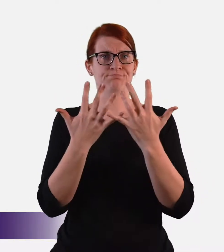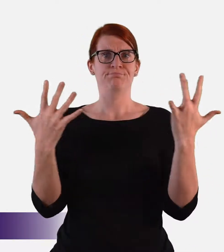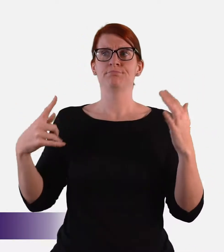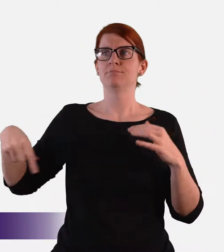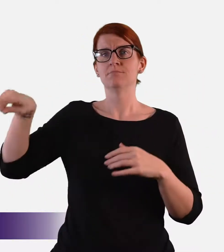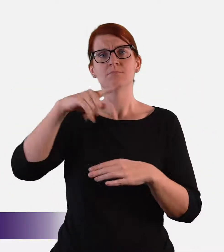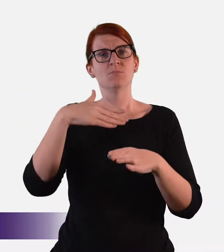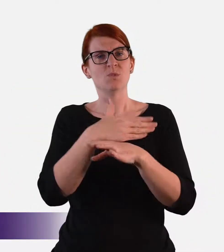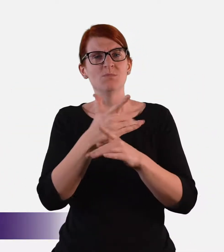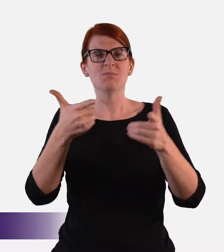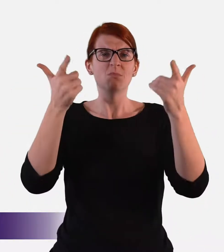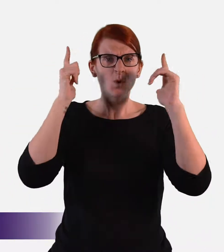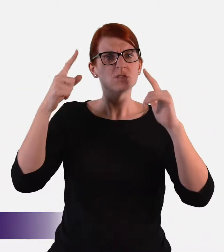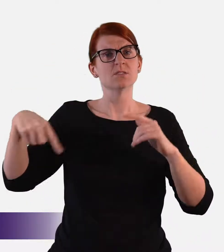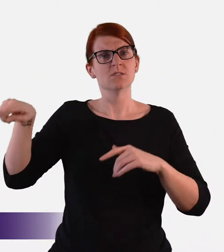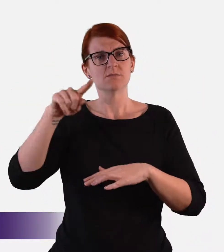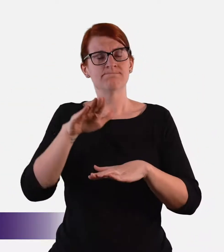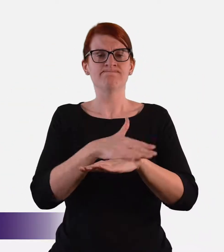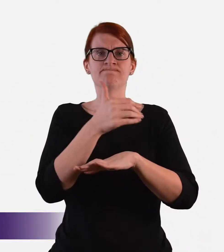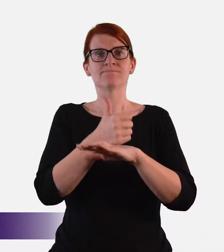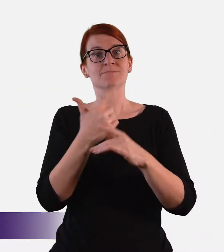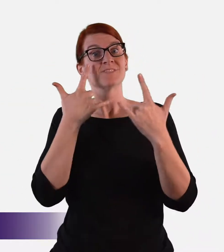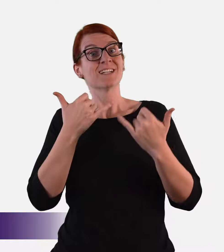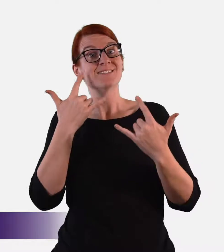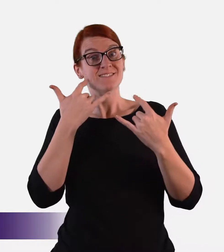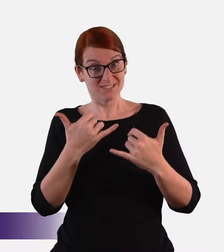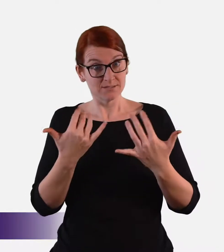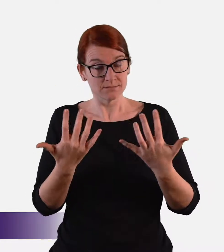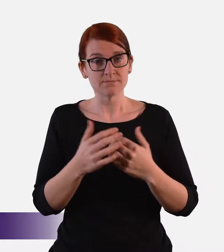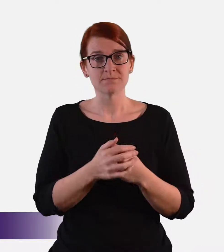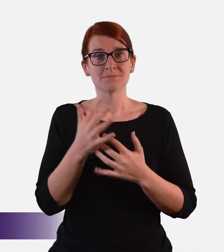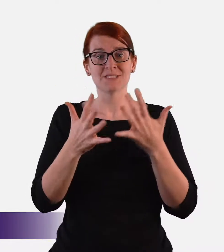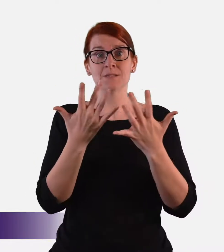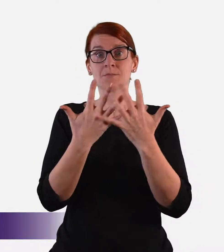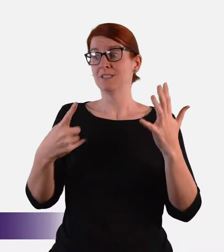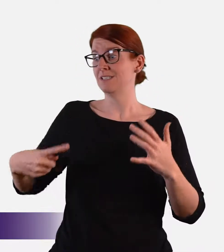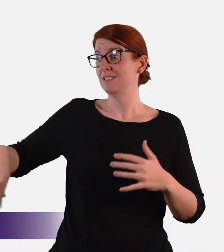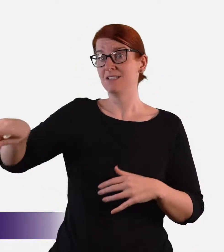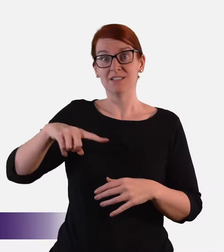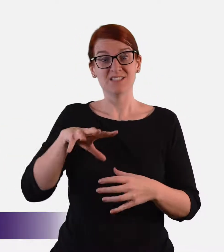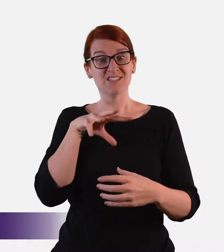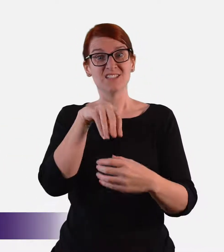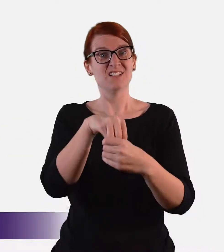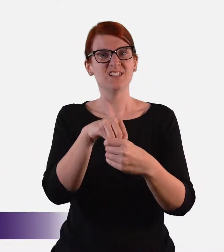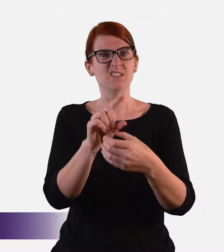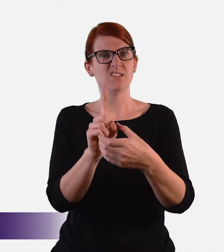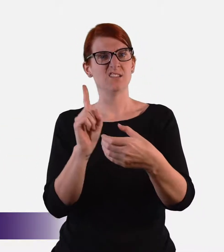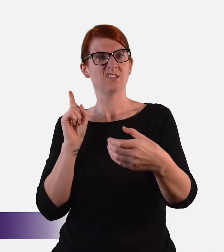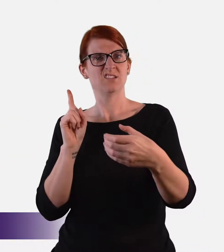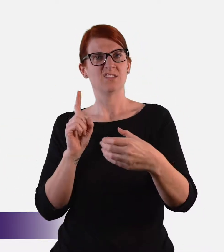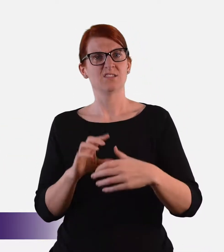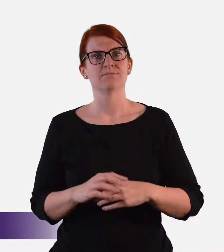with a growing number of employers requiring pre - employment screening that is inherently exclusive for many people with disability.